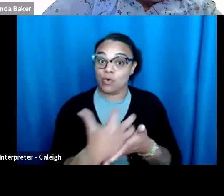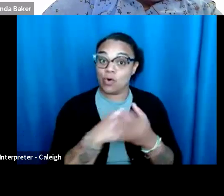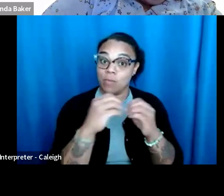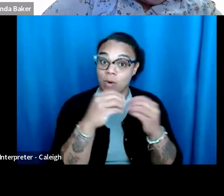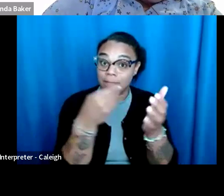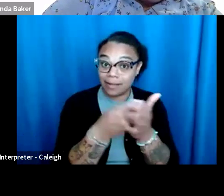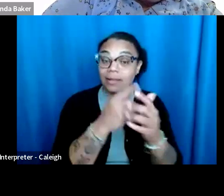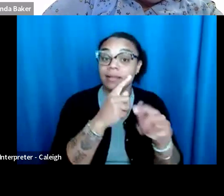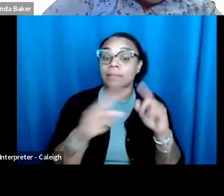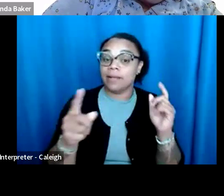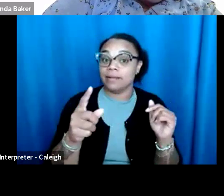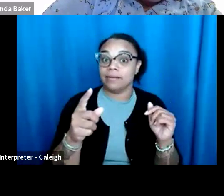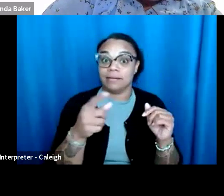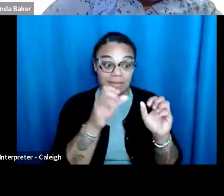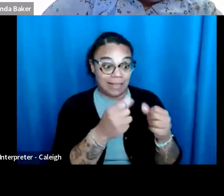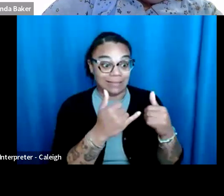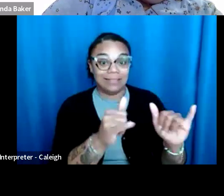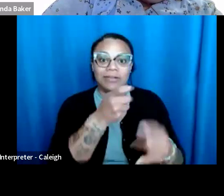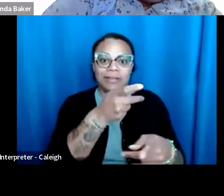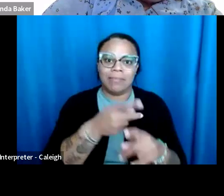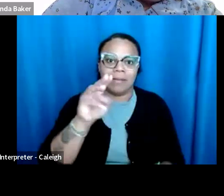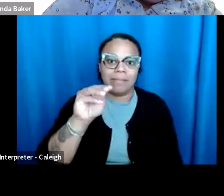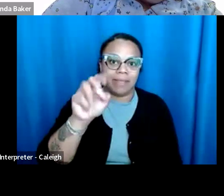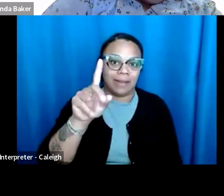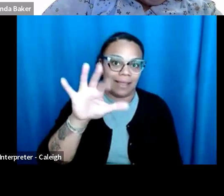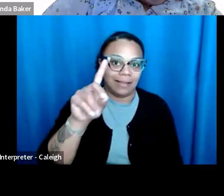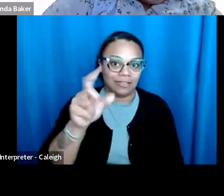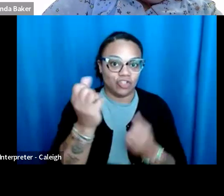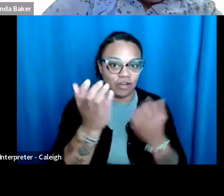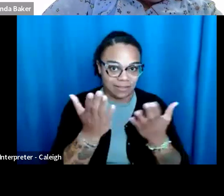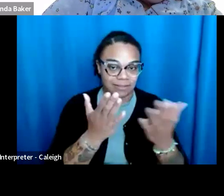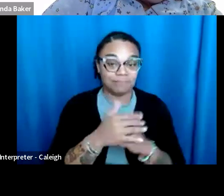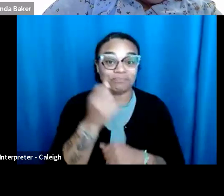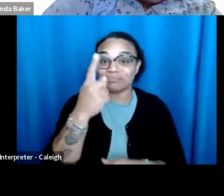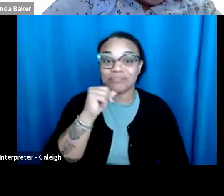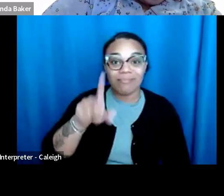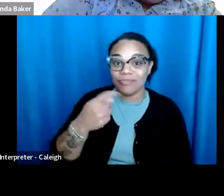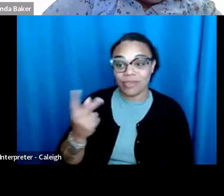and be able to keep their Medicaid services. And it wasn't just her and I, it was other people too,